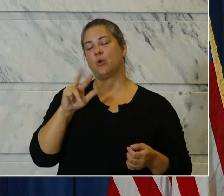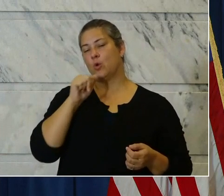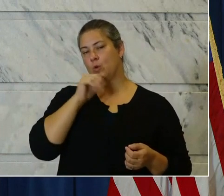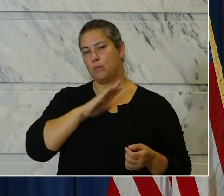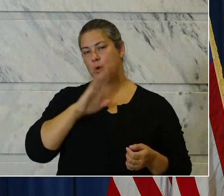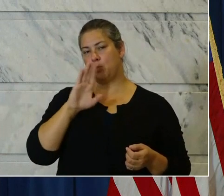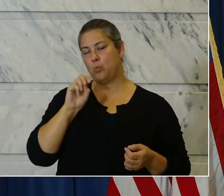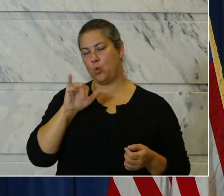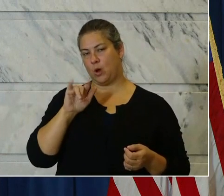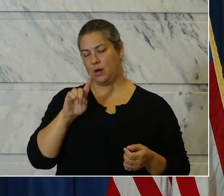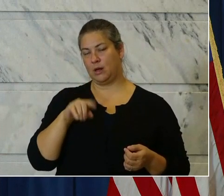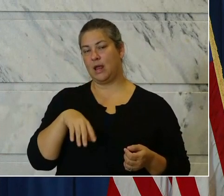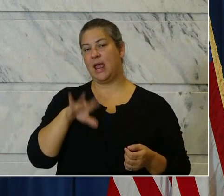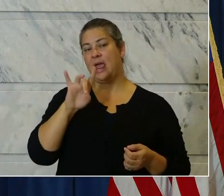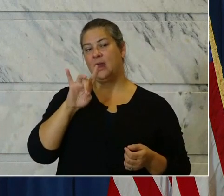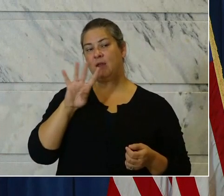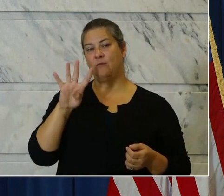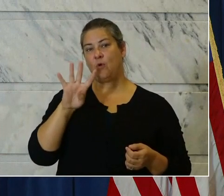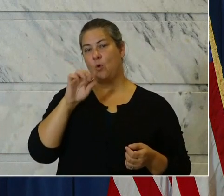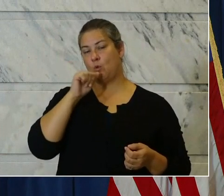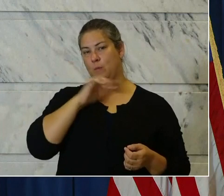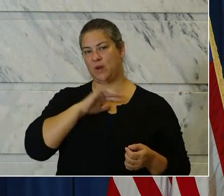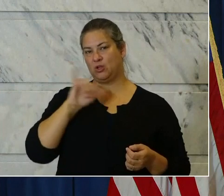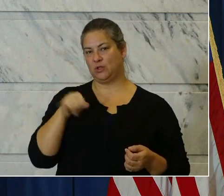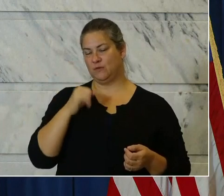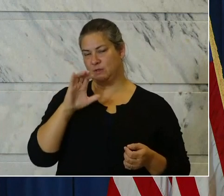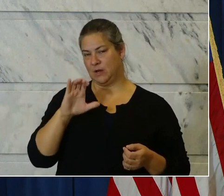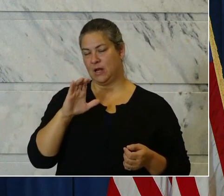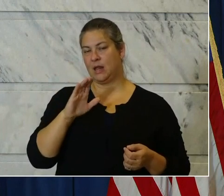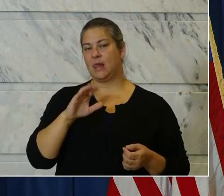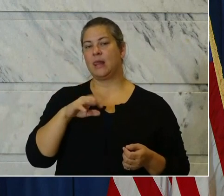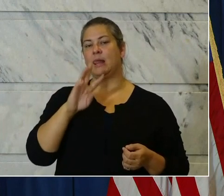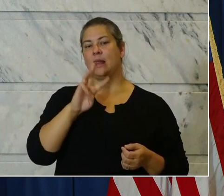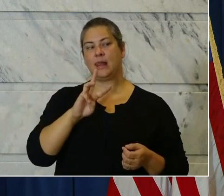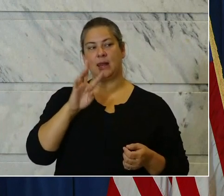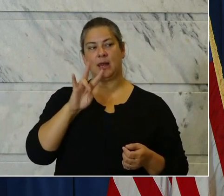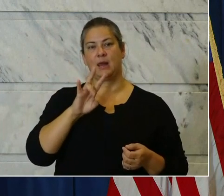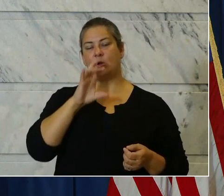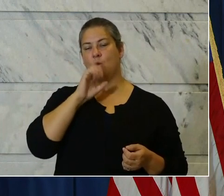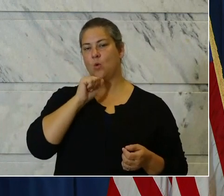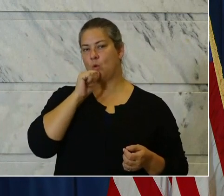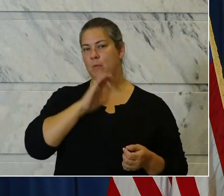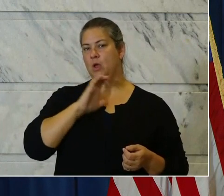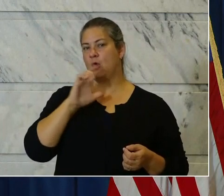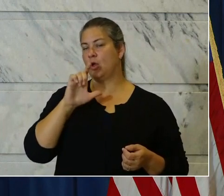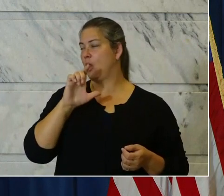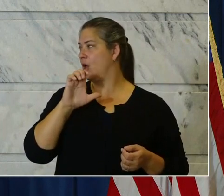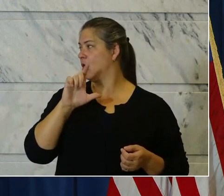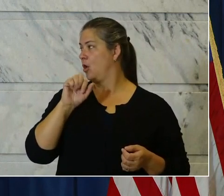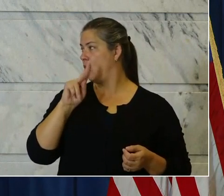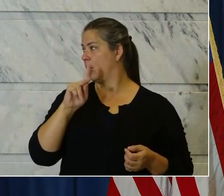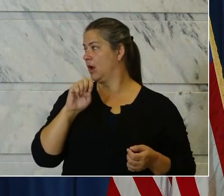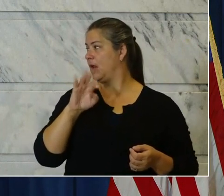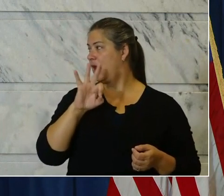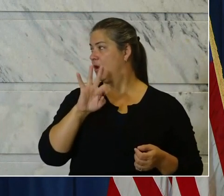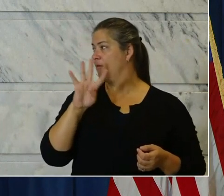WOMAN FROM CALLAWAY SIXTY THREE YEAR OLD WOMAN FROM BOYD. EIGHTY FOUR YEAR OLD WOMAN FROM